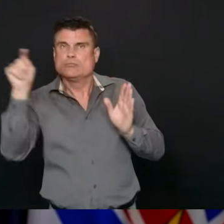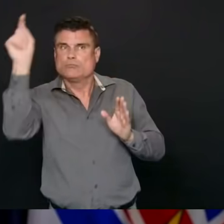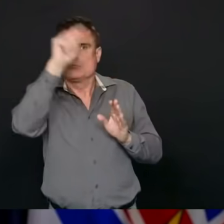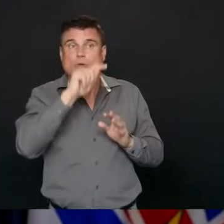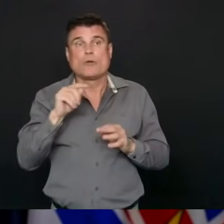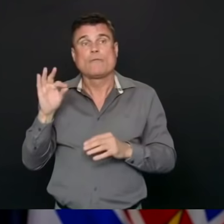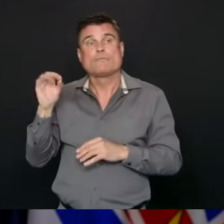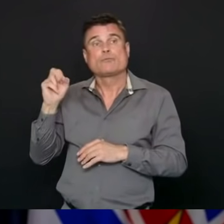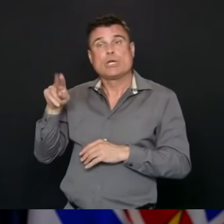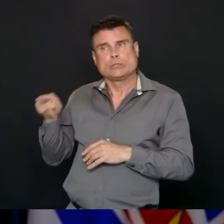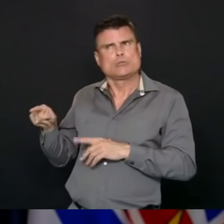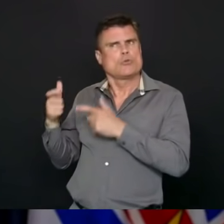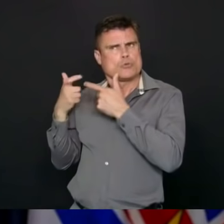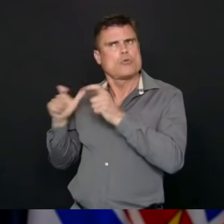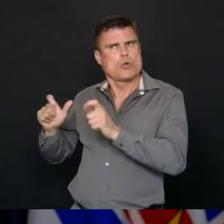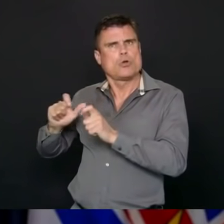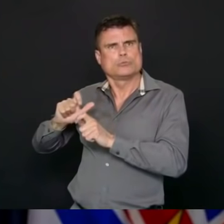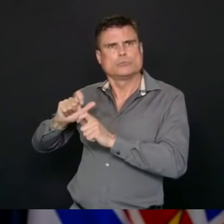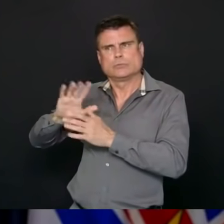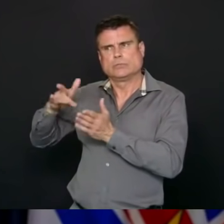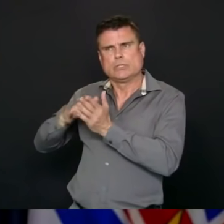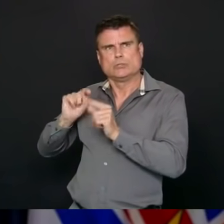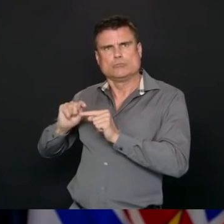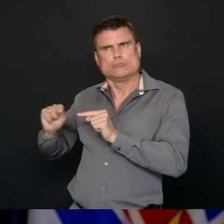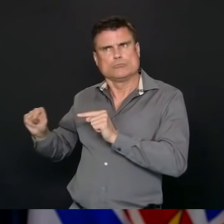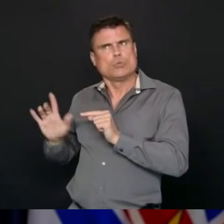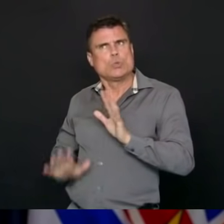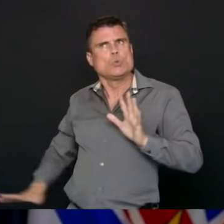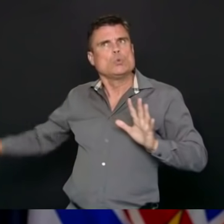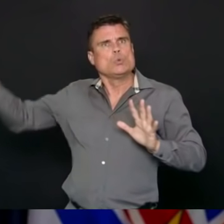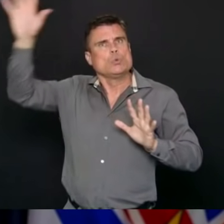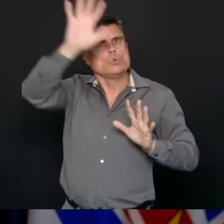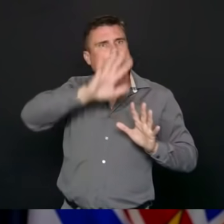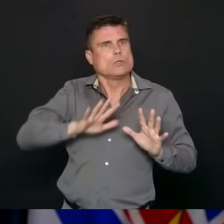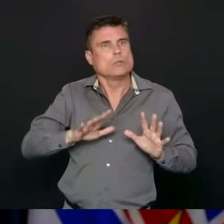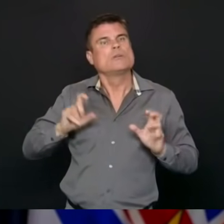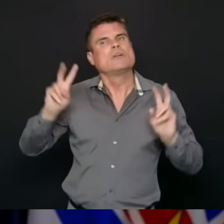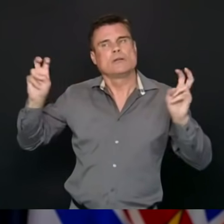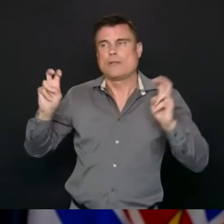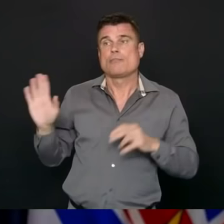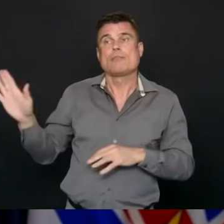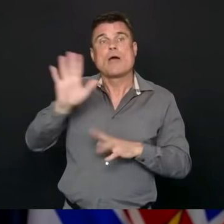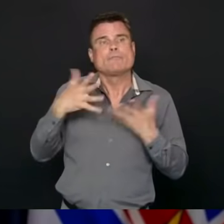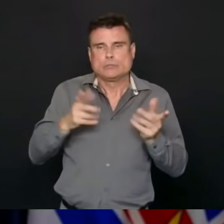I want to note that a number of site plans announced today are the ones completed.